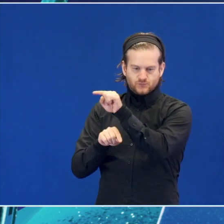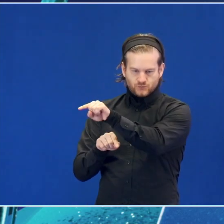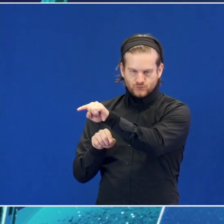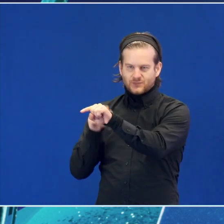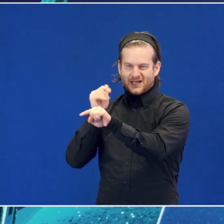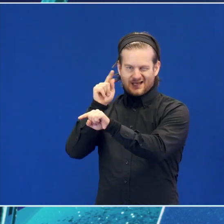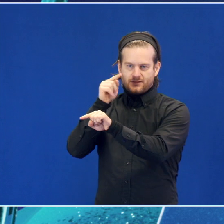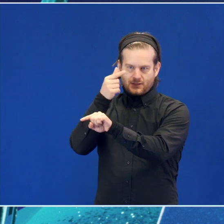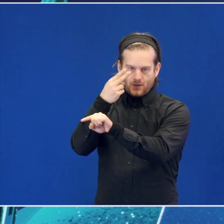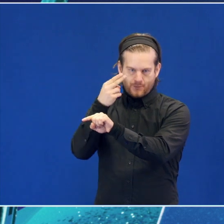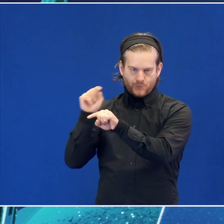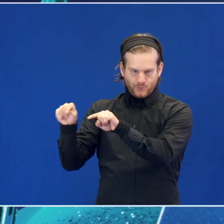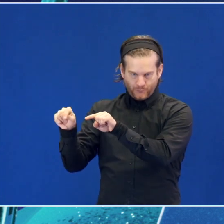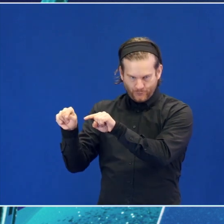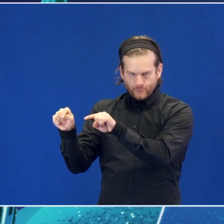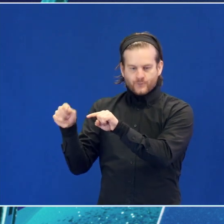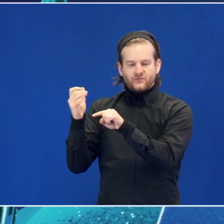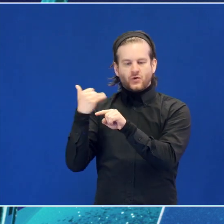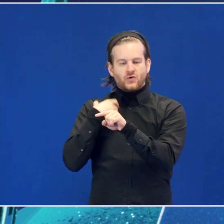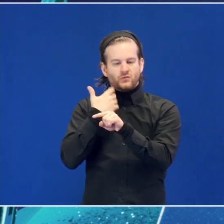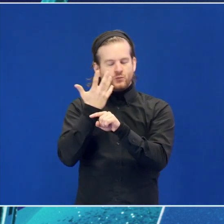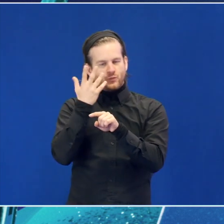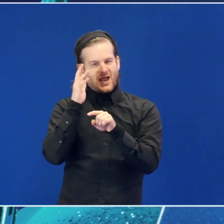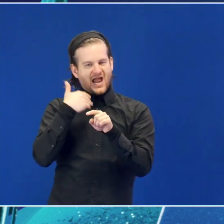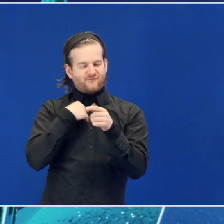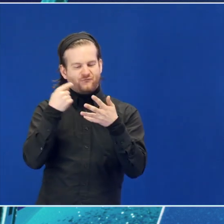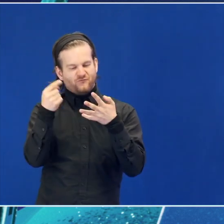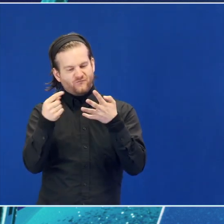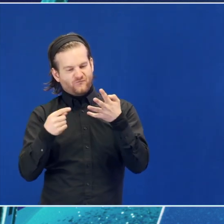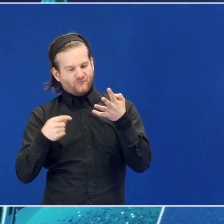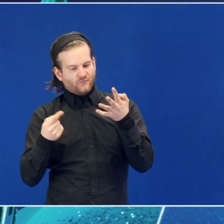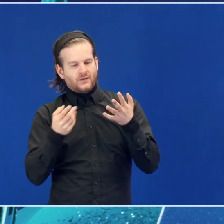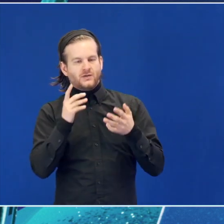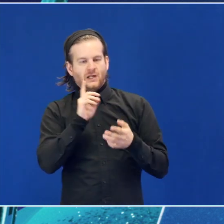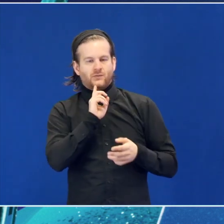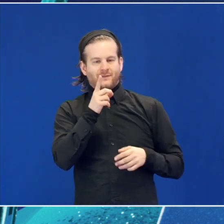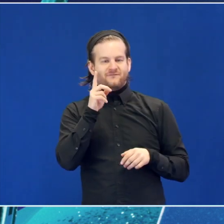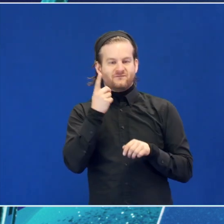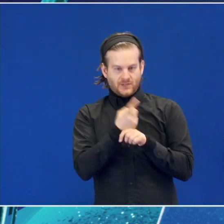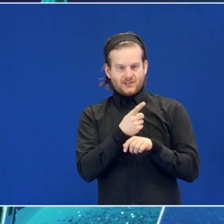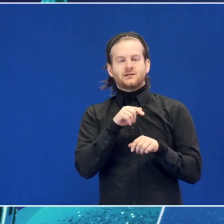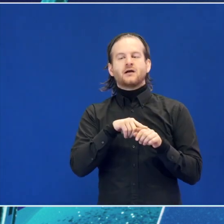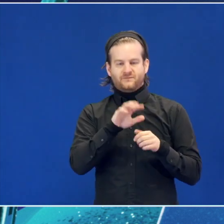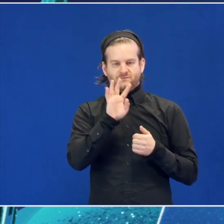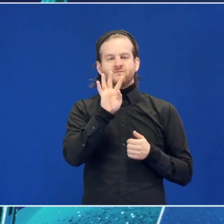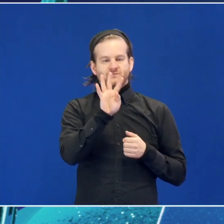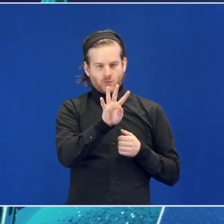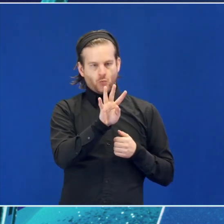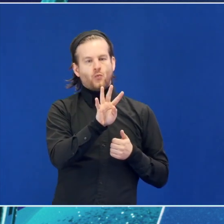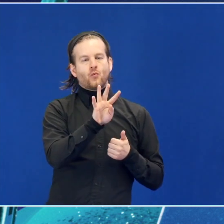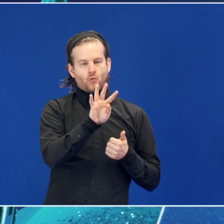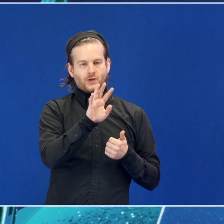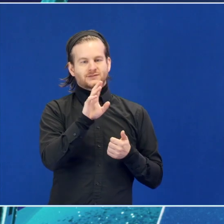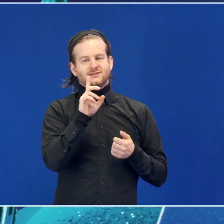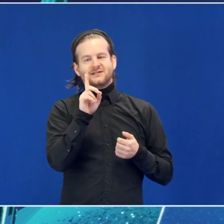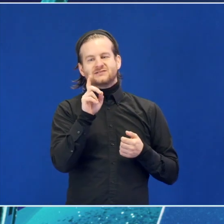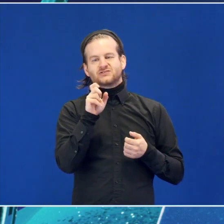One, based on Axe-core for deterministic scanning. And then just recently we added a plugin to architecture,